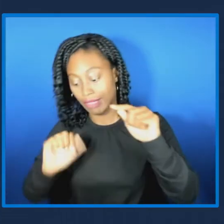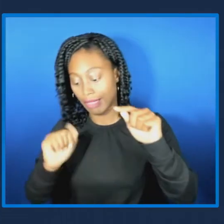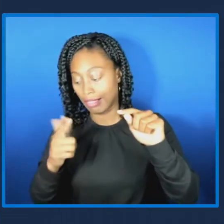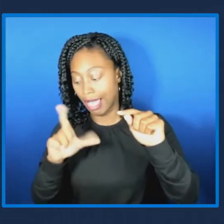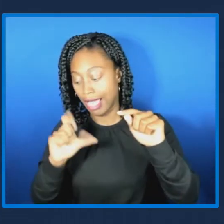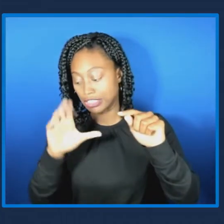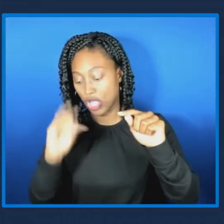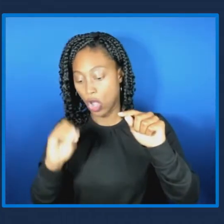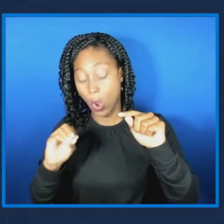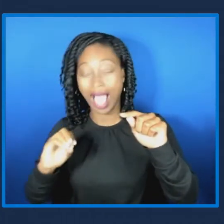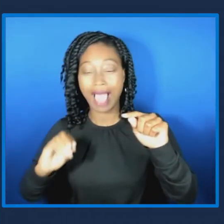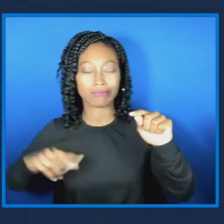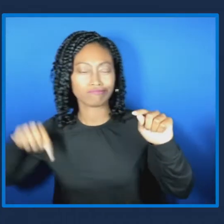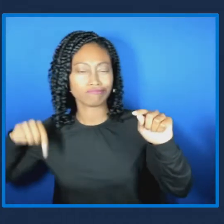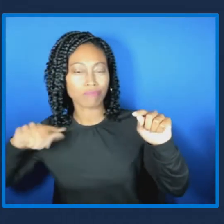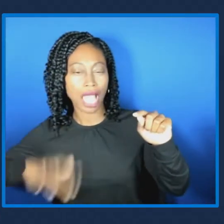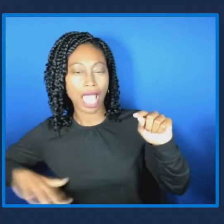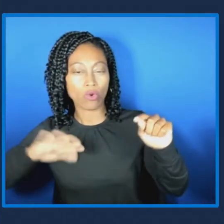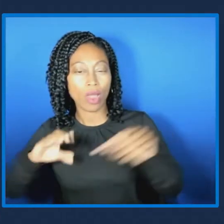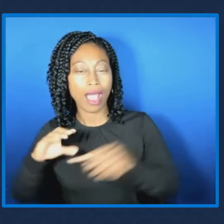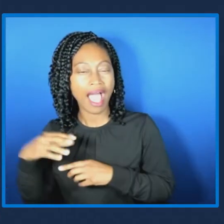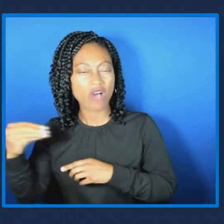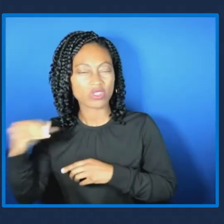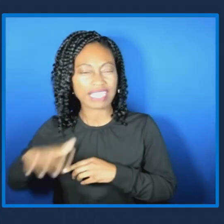My dear friend and colleague Hector Minto came